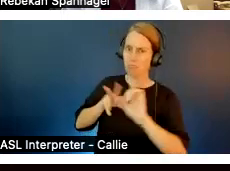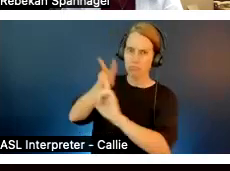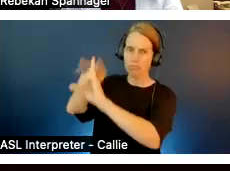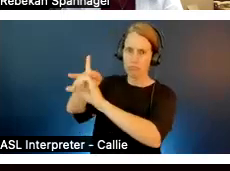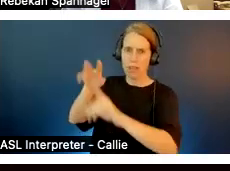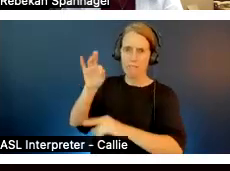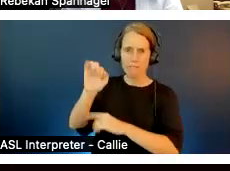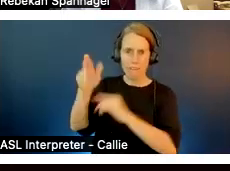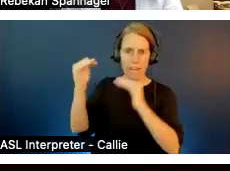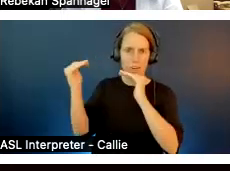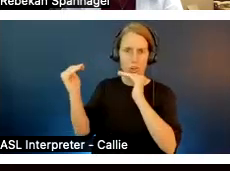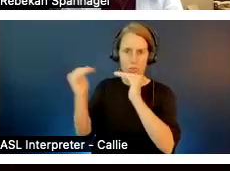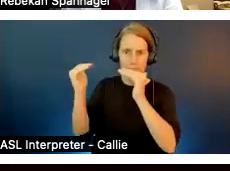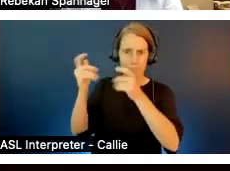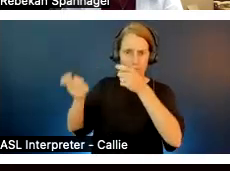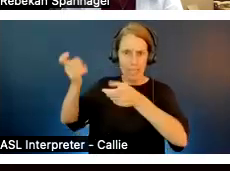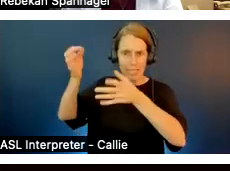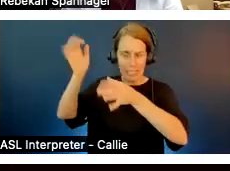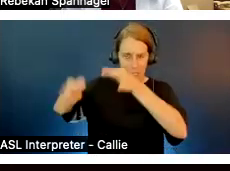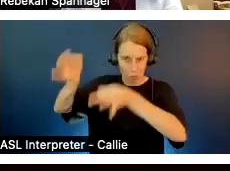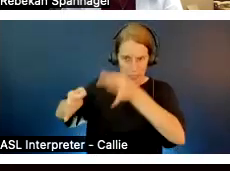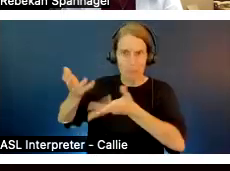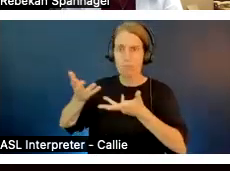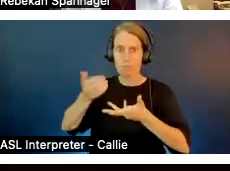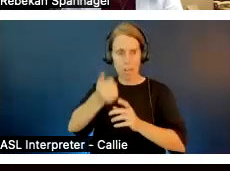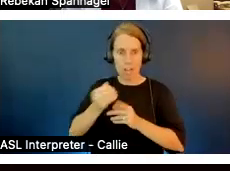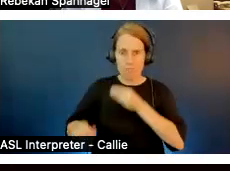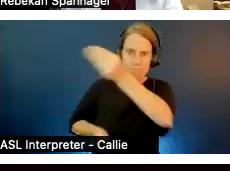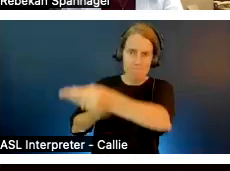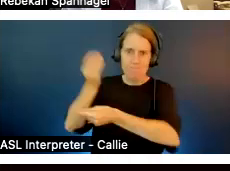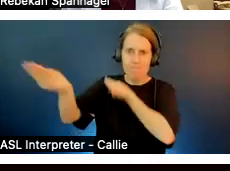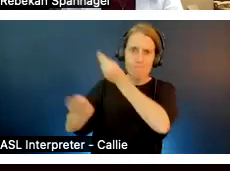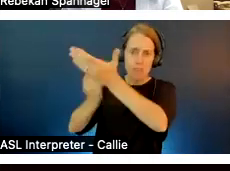the presentation of the documents and evidence and ask the questions of the other side and you will